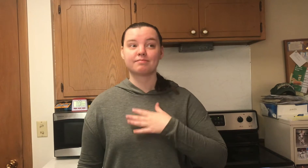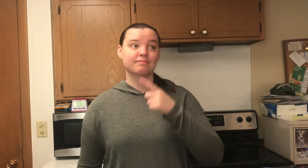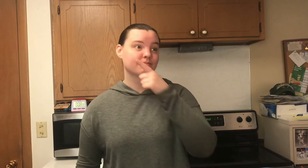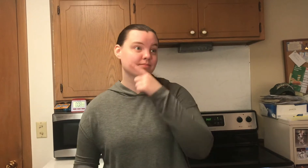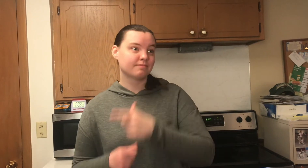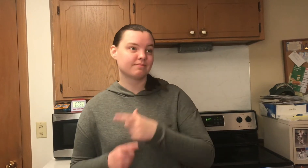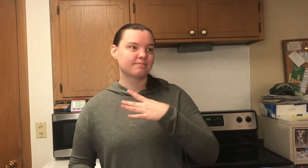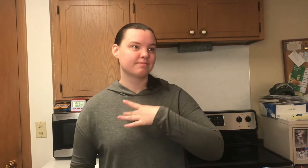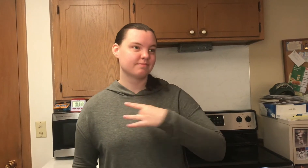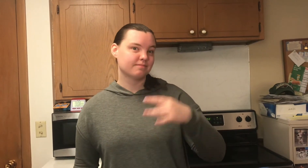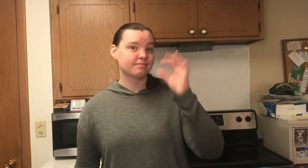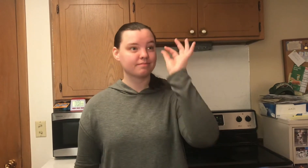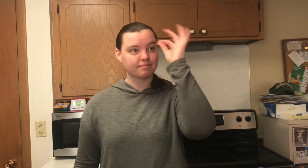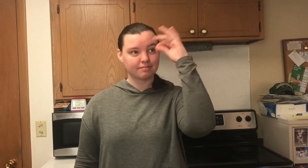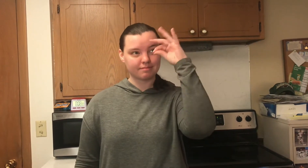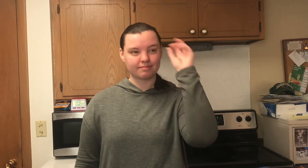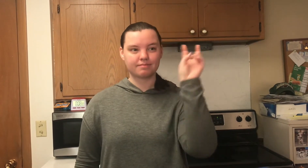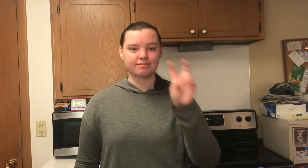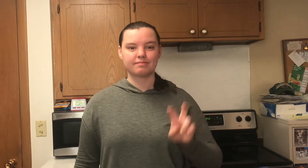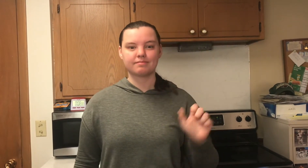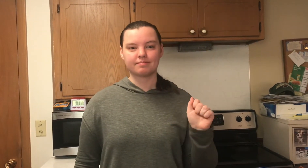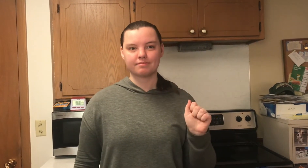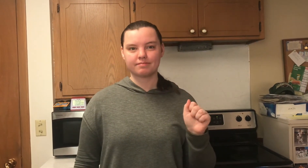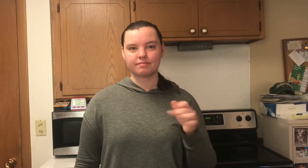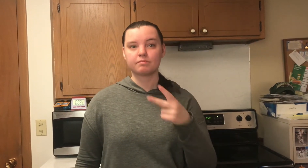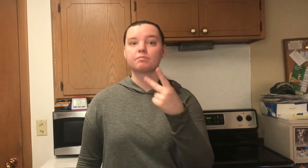My sister likes pineapple pizza.